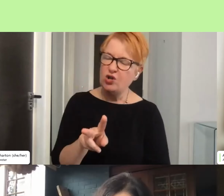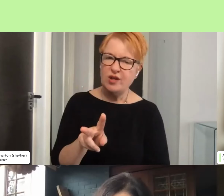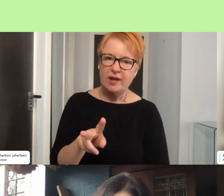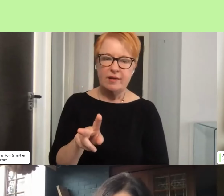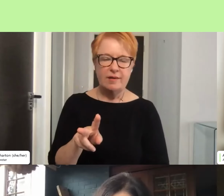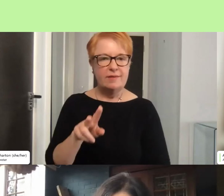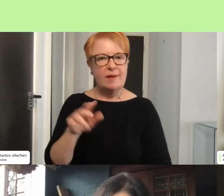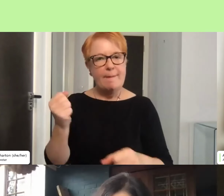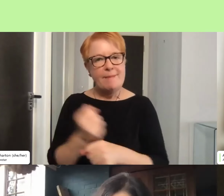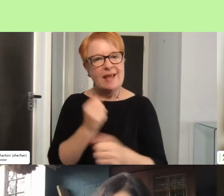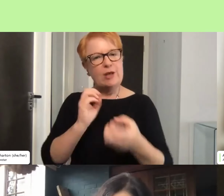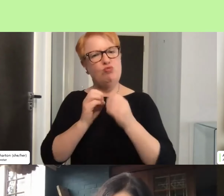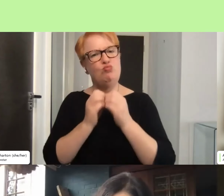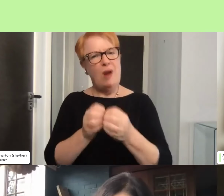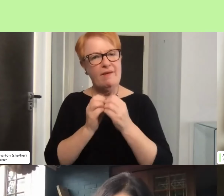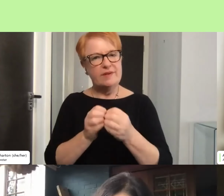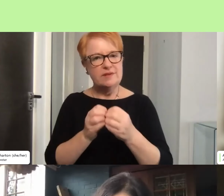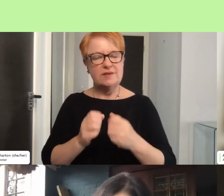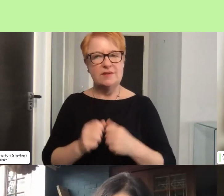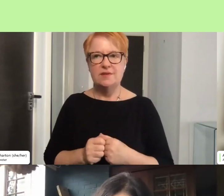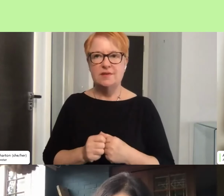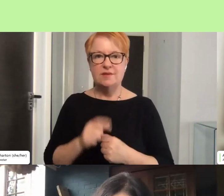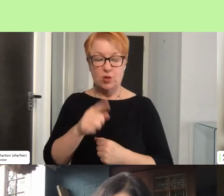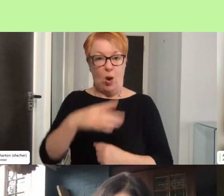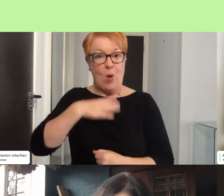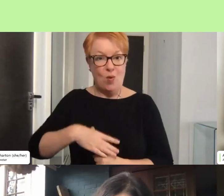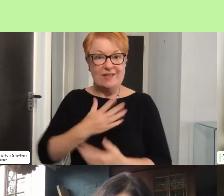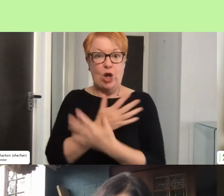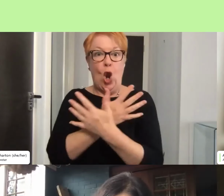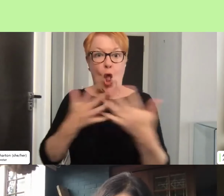And then I wanted to create a lot of attention in the media in everybody's mind